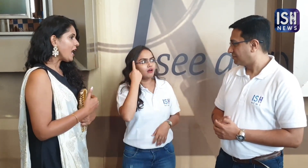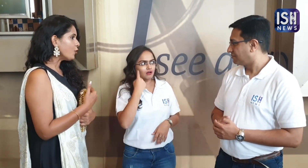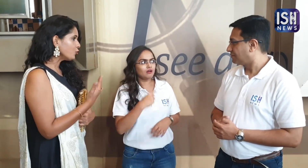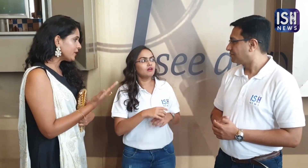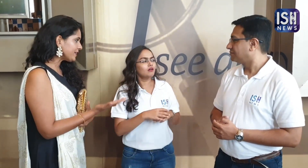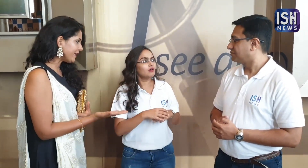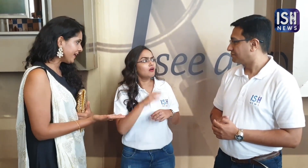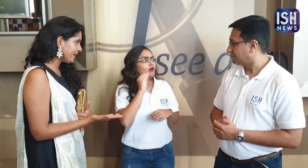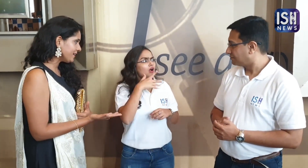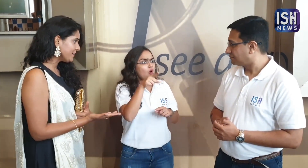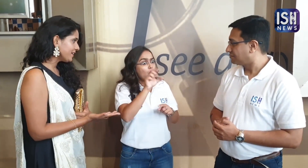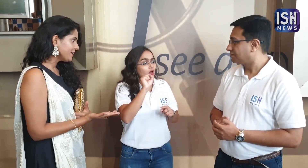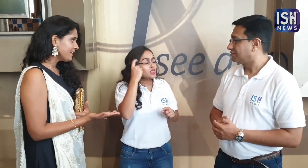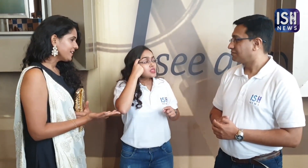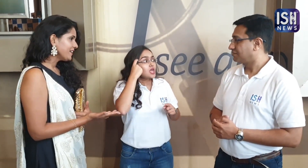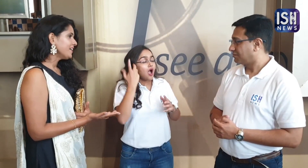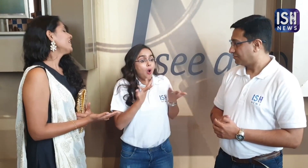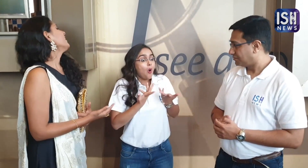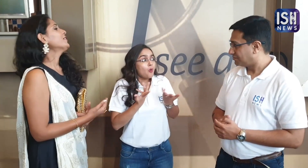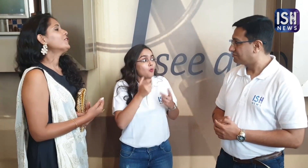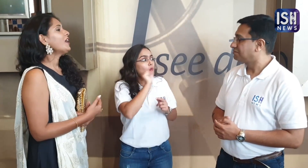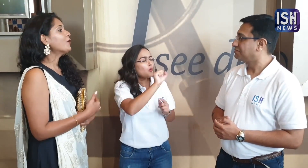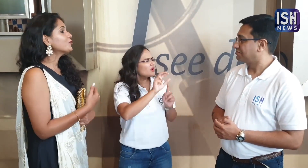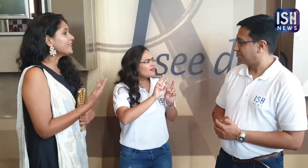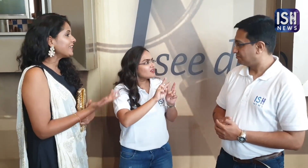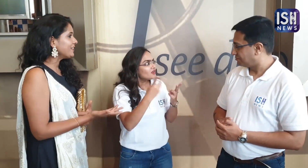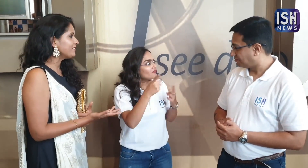How do they think, how they live,